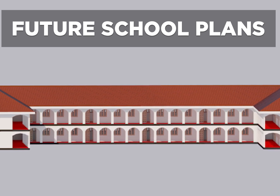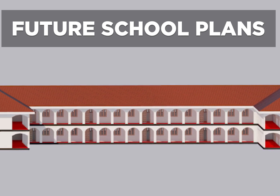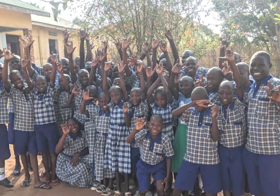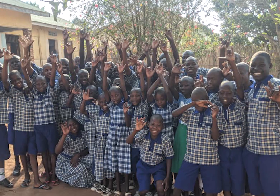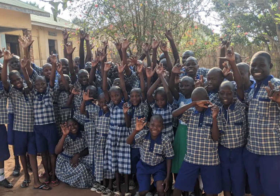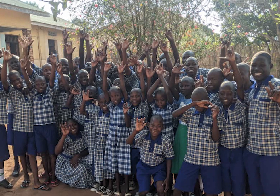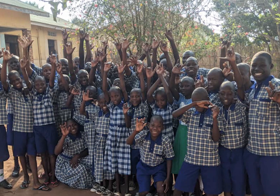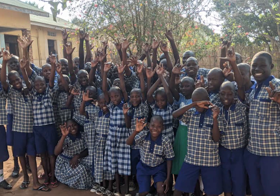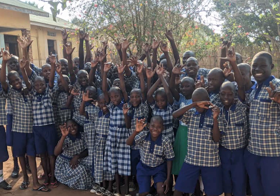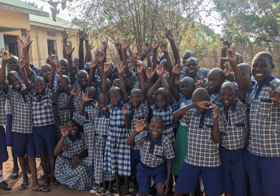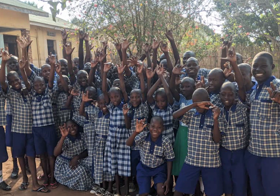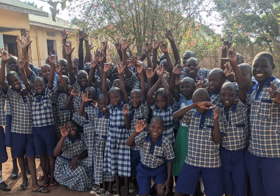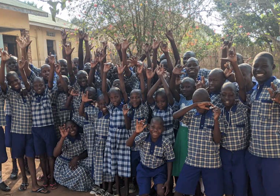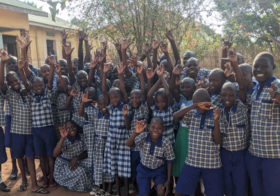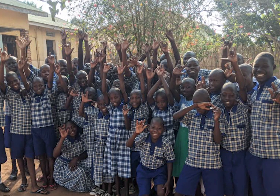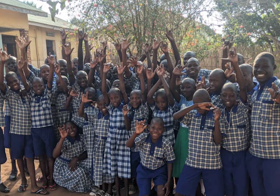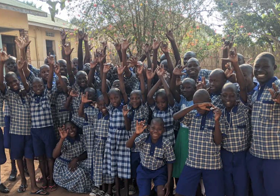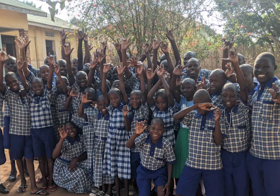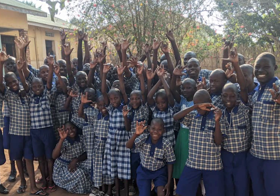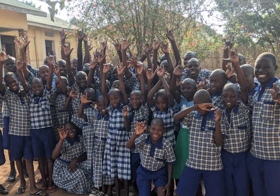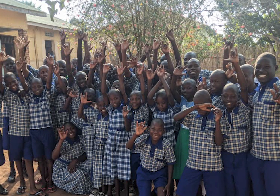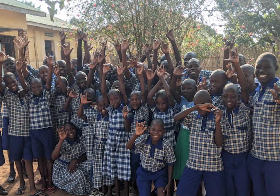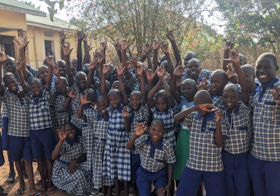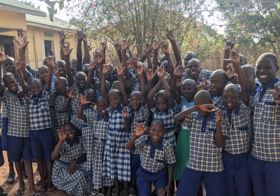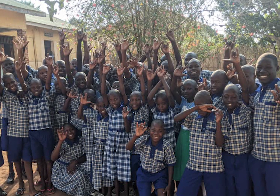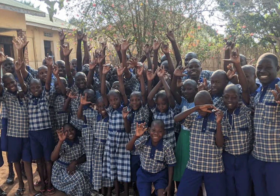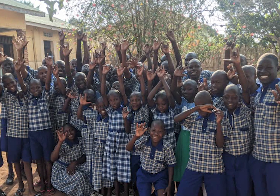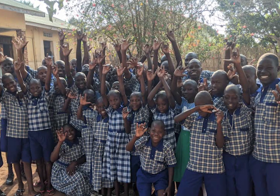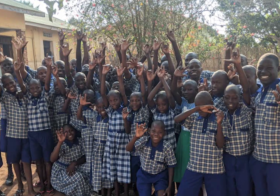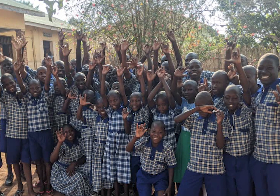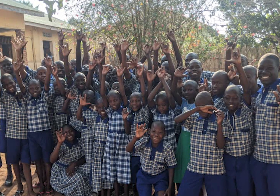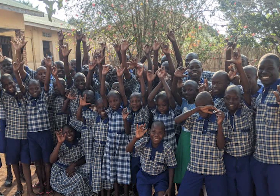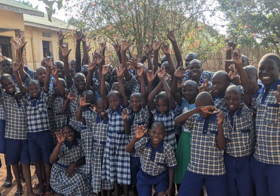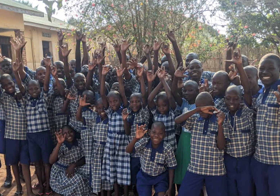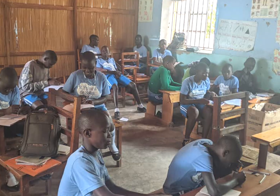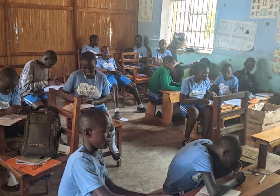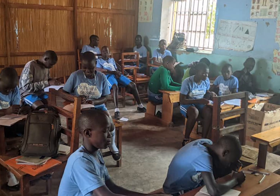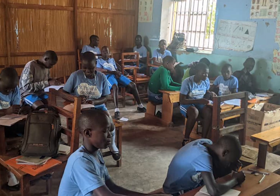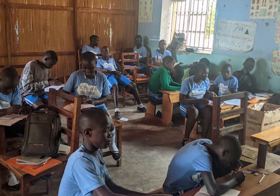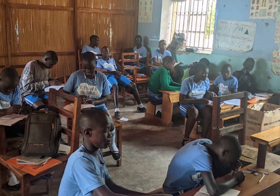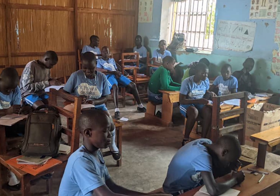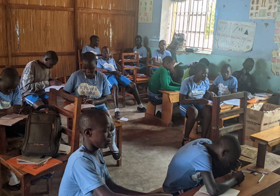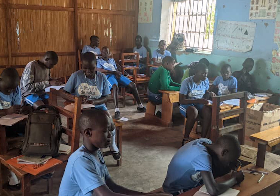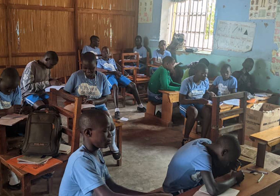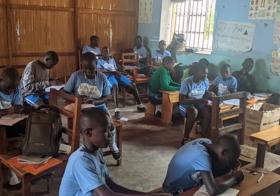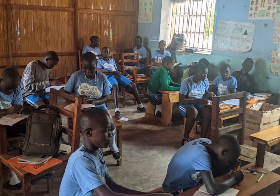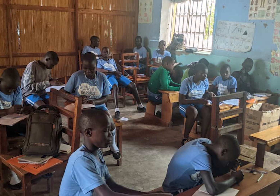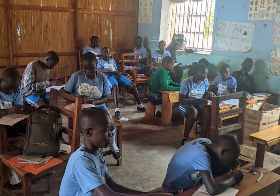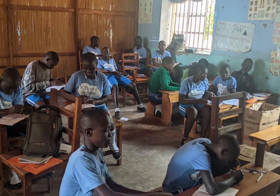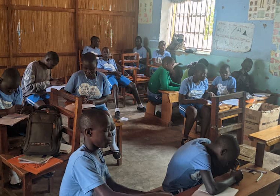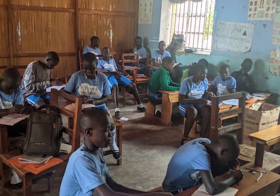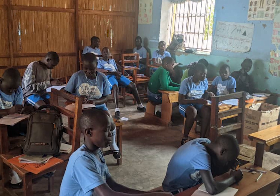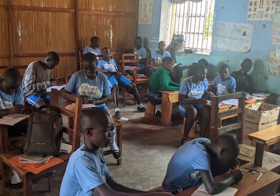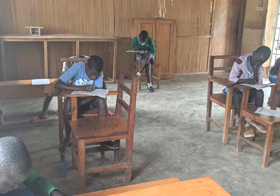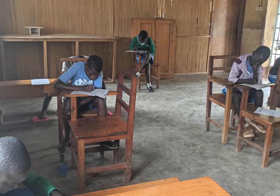And God will provide, because all of these students are coming every year, every term. So many students are coming and we are turning them away.